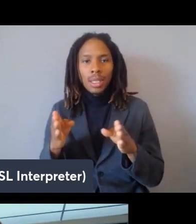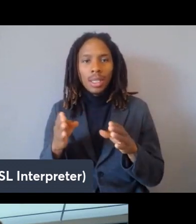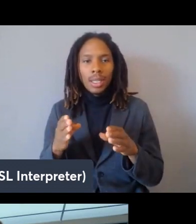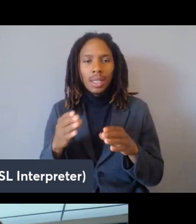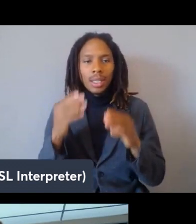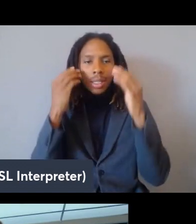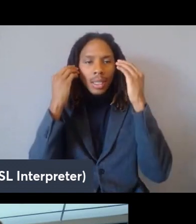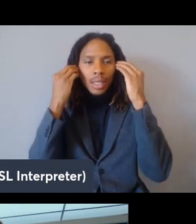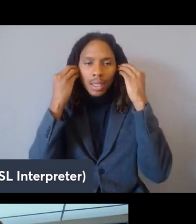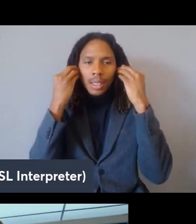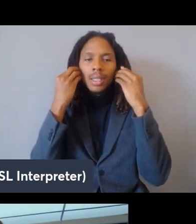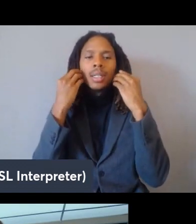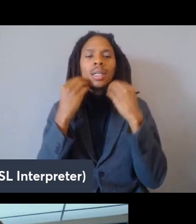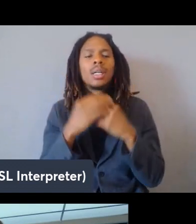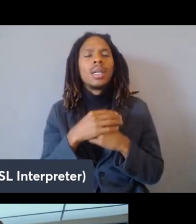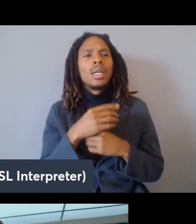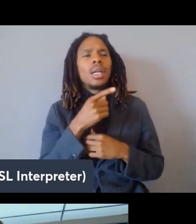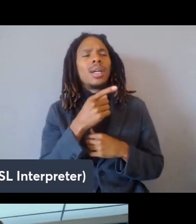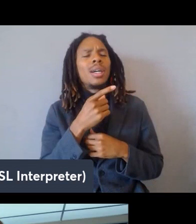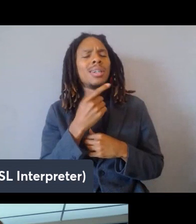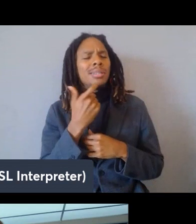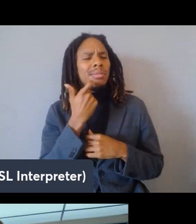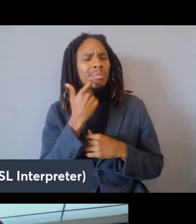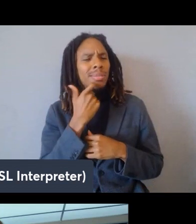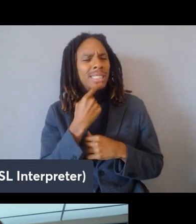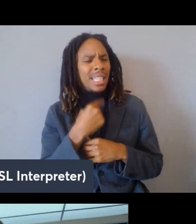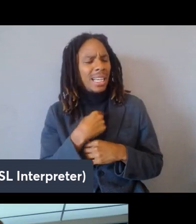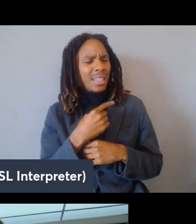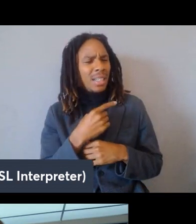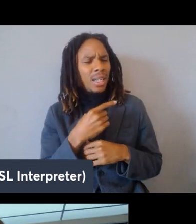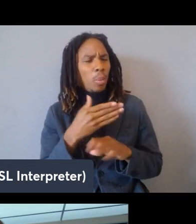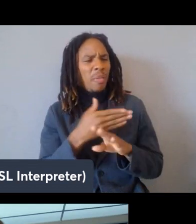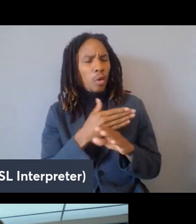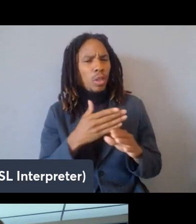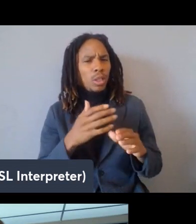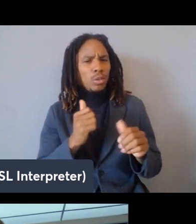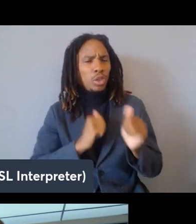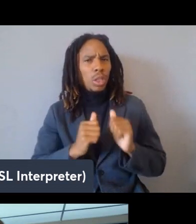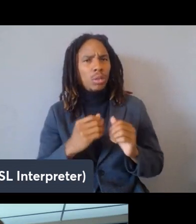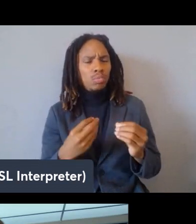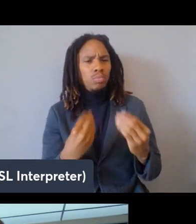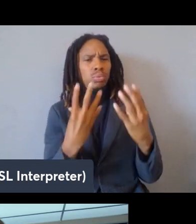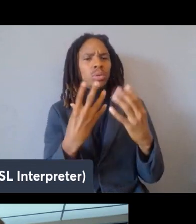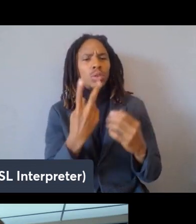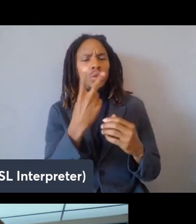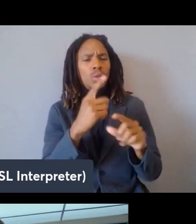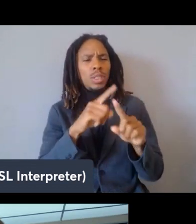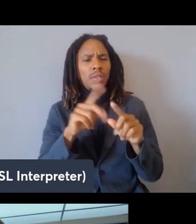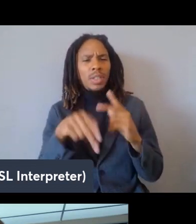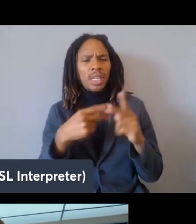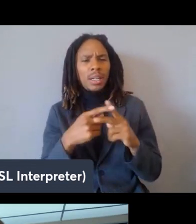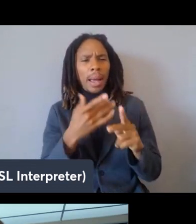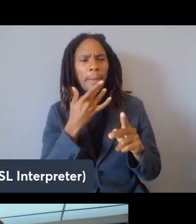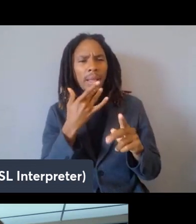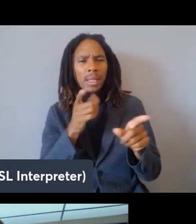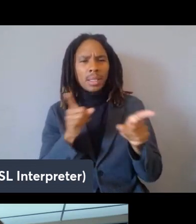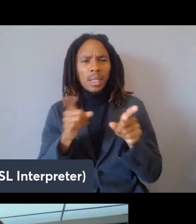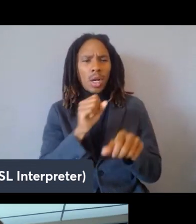so you told us earlier when we were talking before the show about the two different methods of working with StackSets.